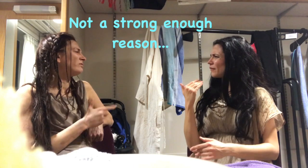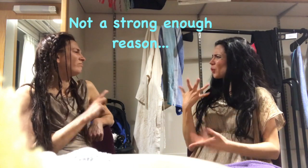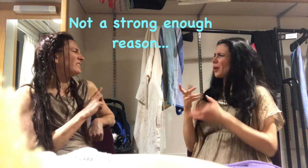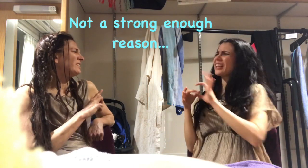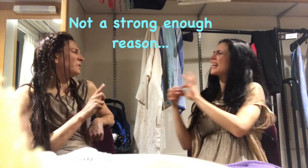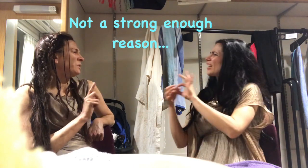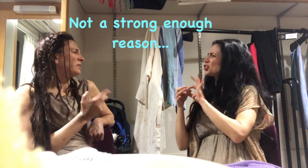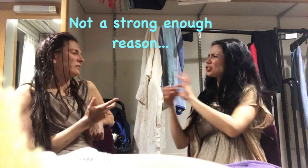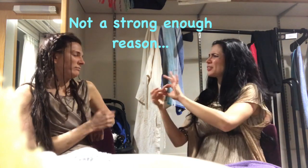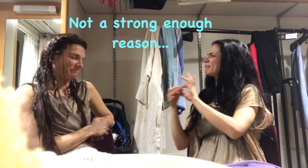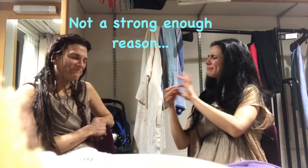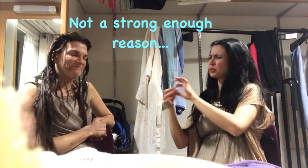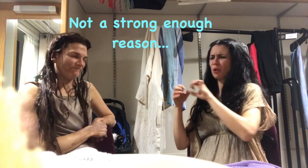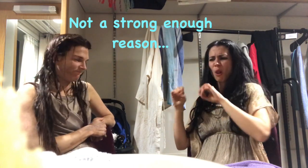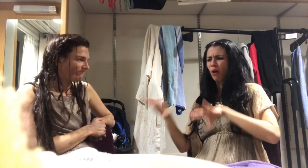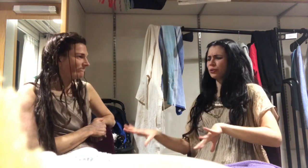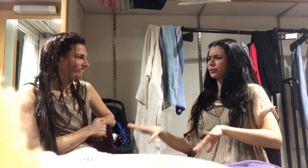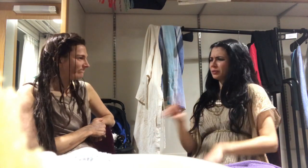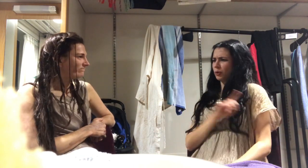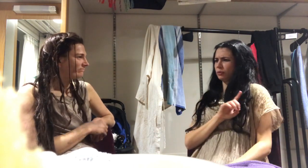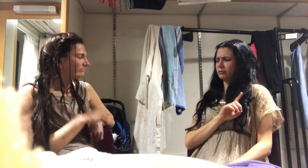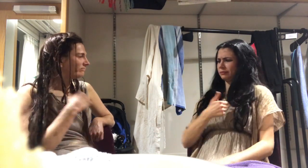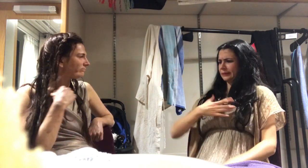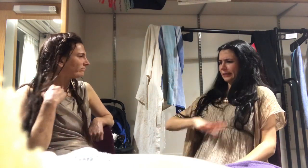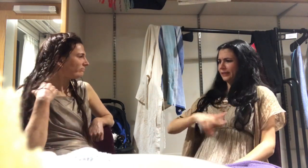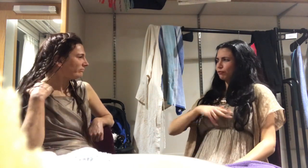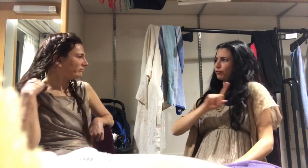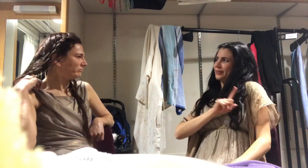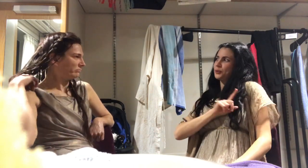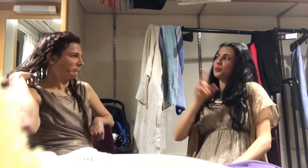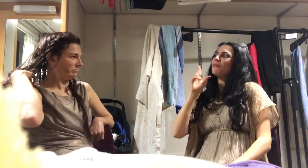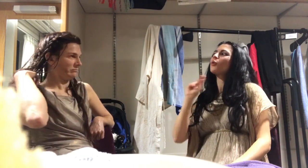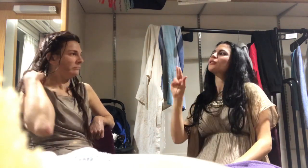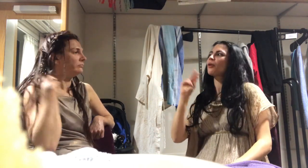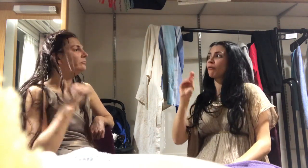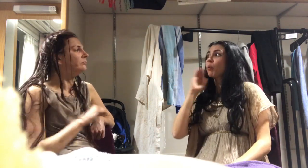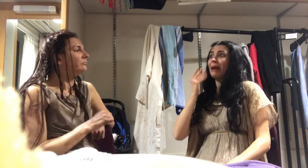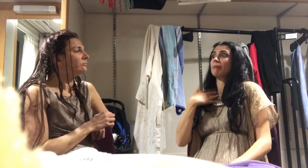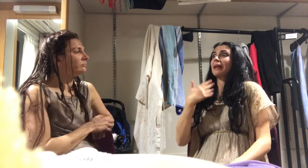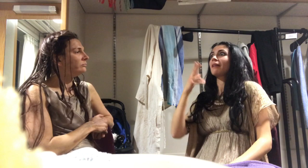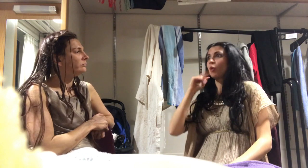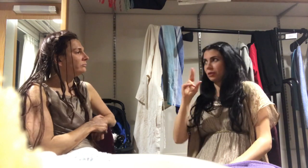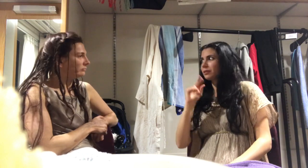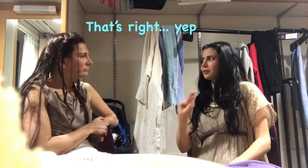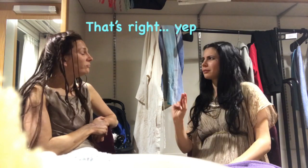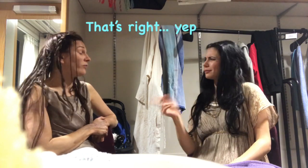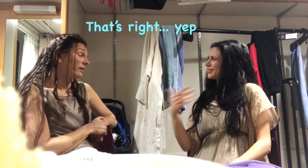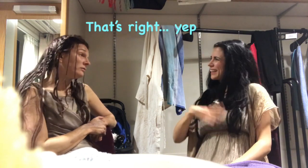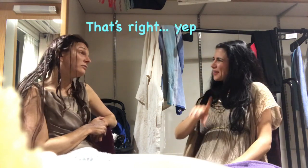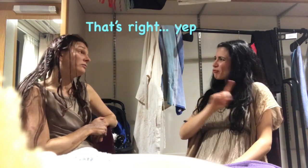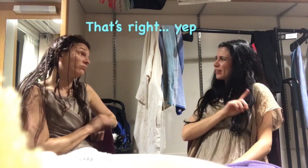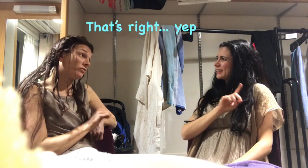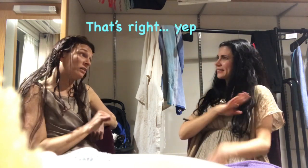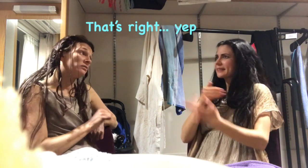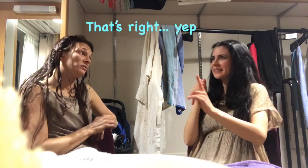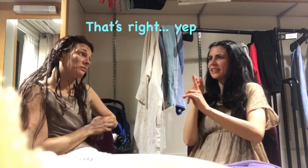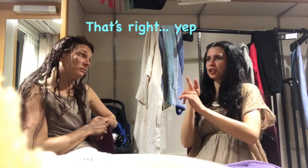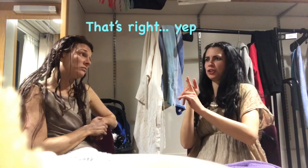The connection gets lost... Because there needs to be a reason for a voice over, when I voice. There needs to be a reason, an intention.